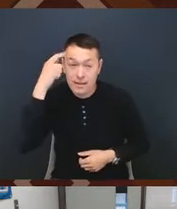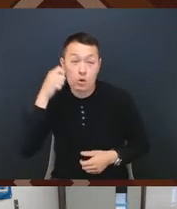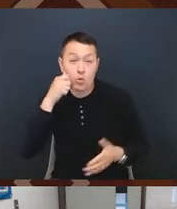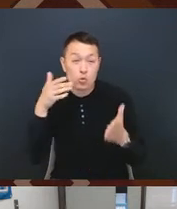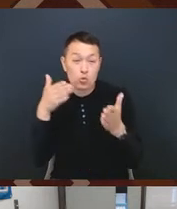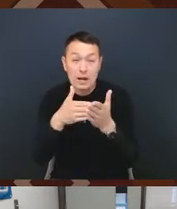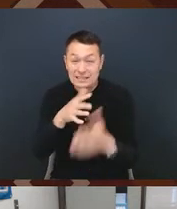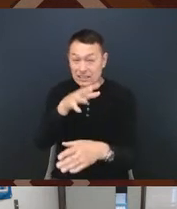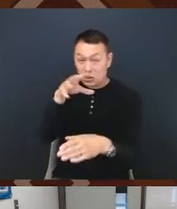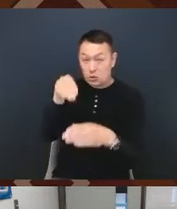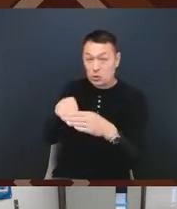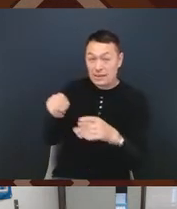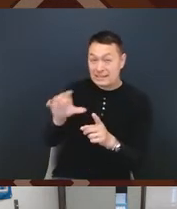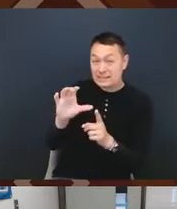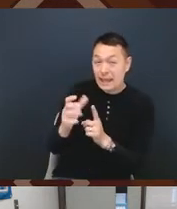And then I want to ask Mark what you said